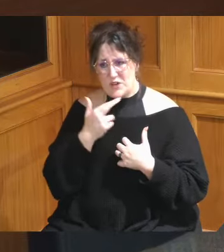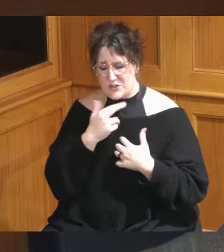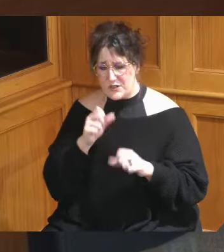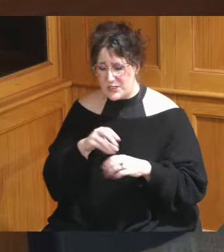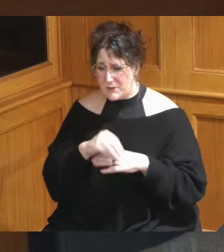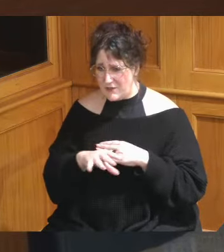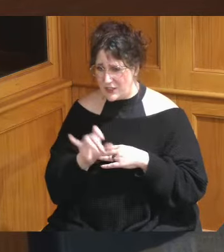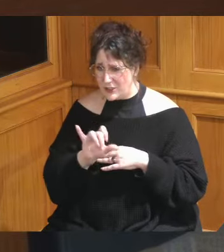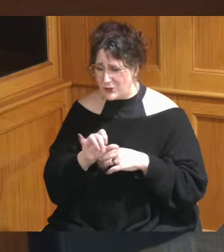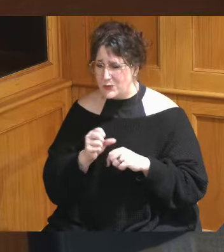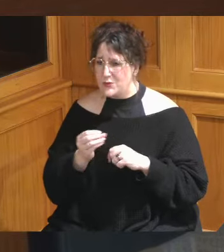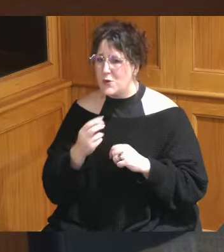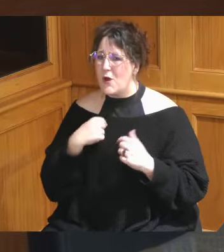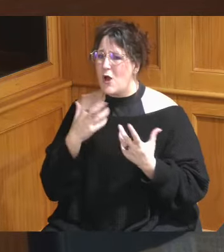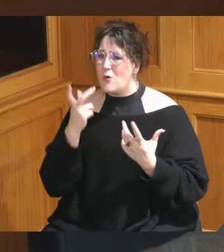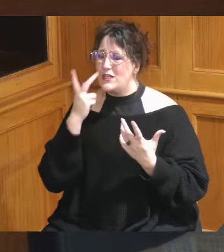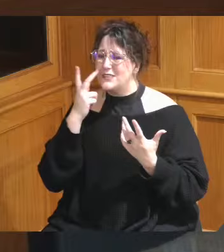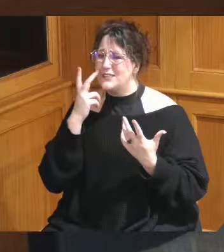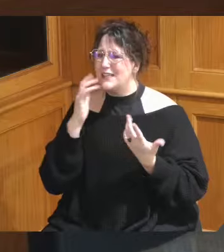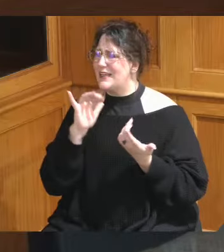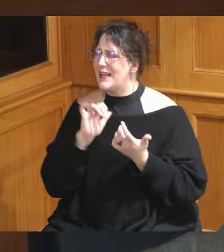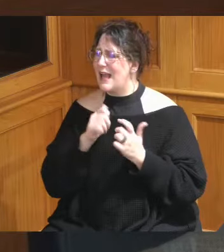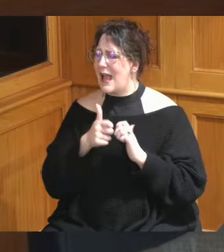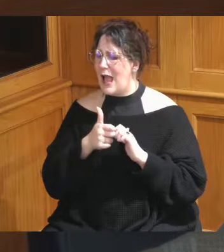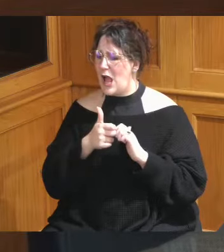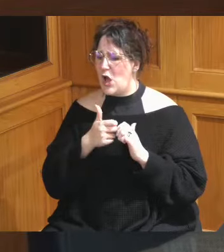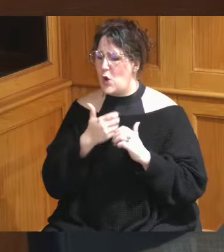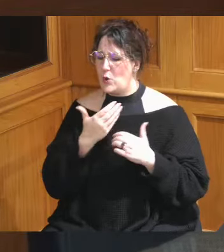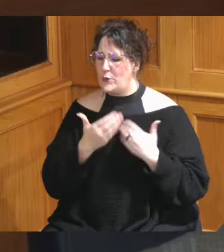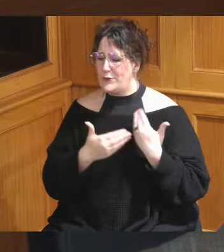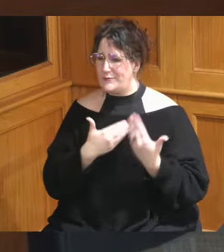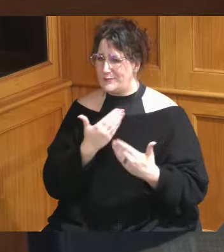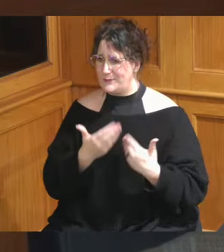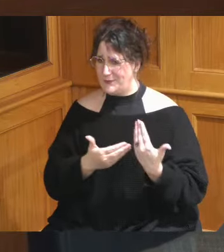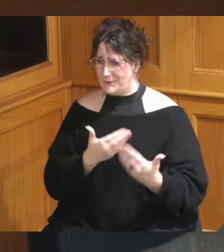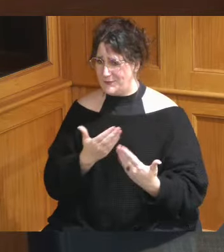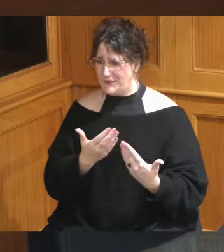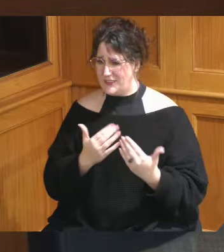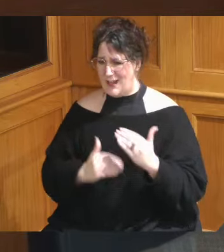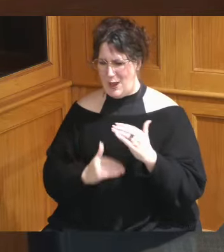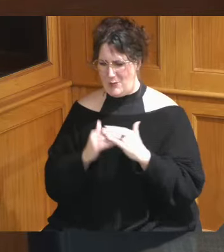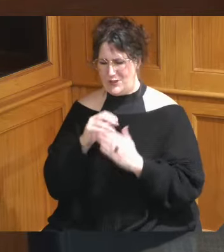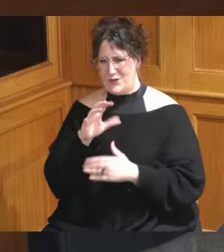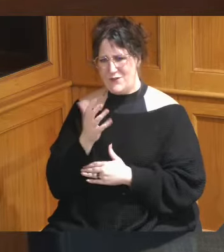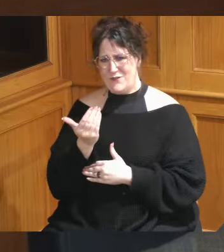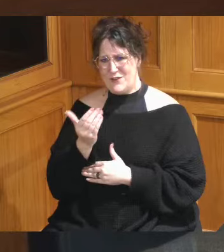to see how that's going to play out because I know it's up to 15%. We kind of don't know yet. from